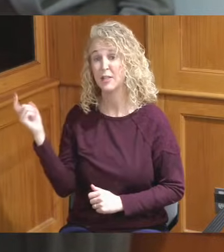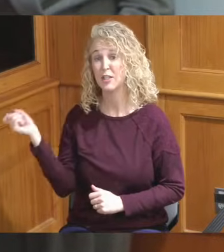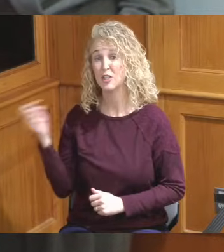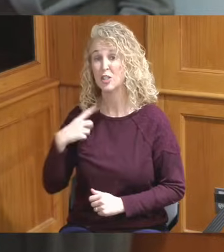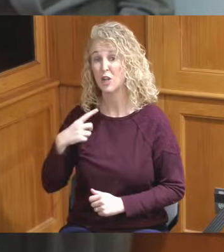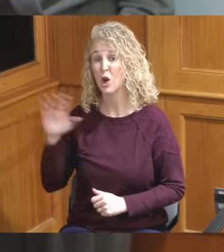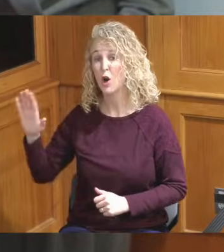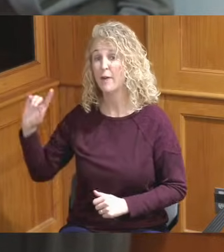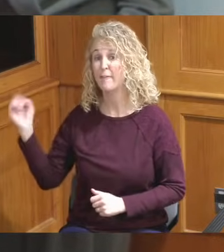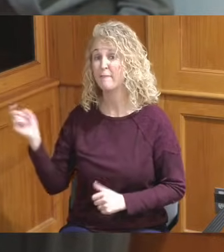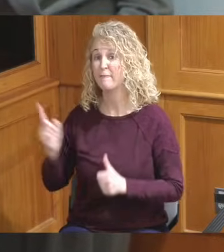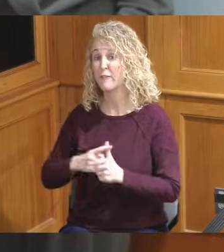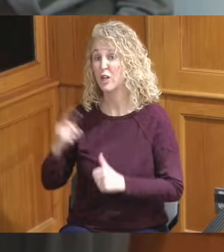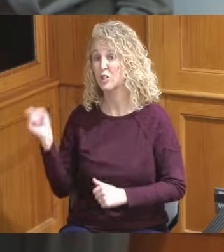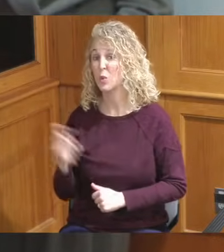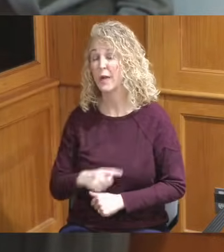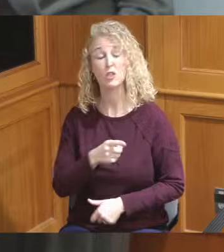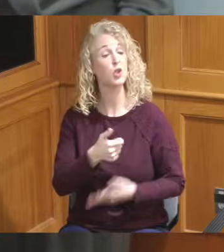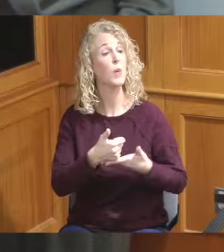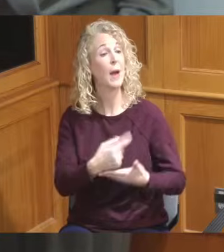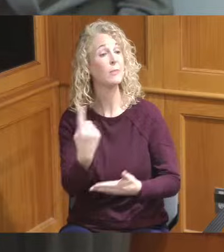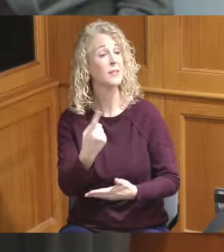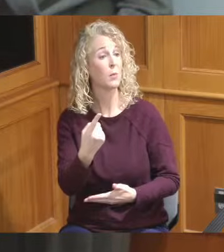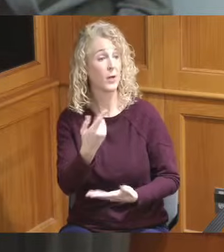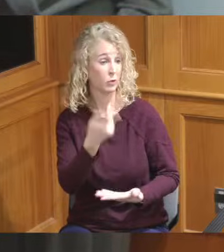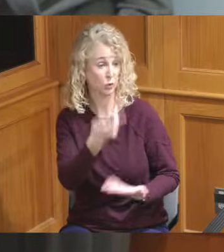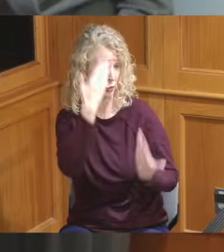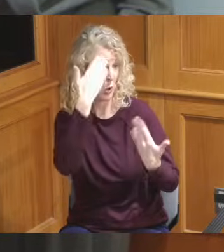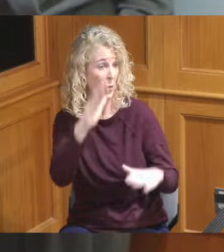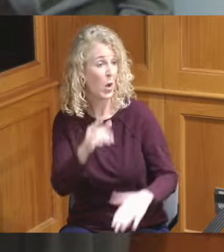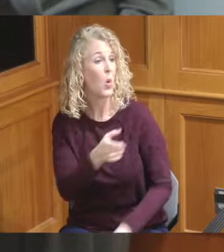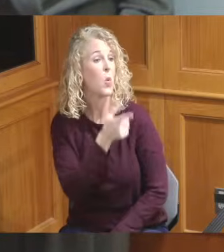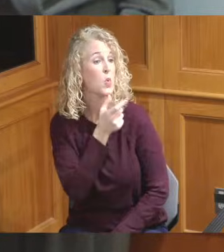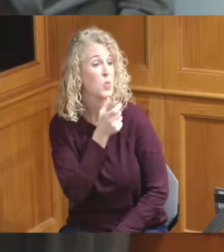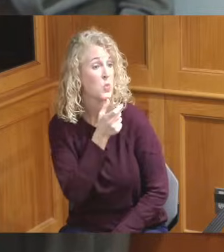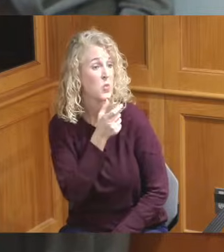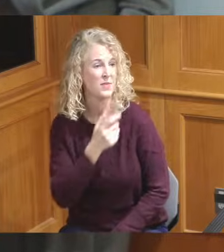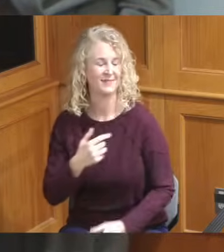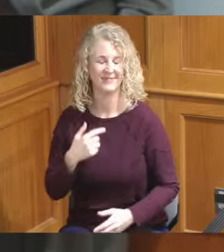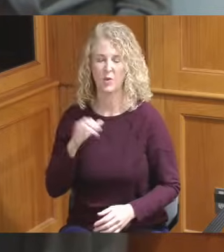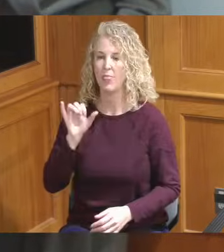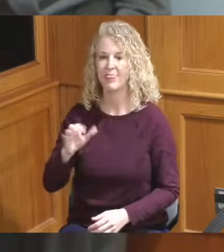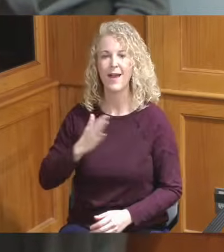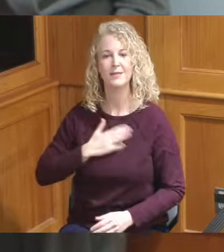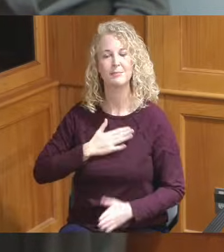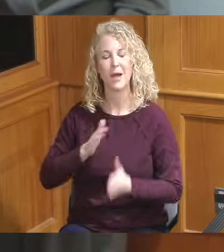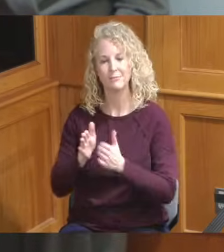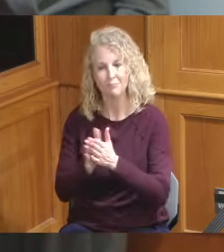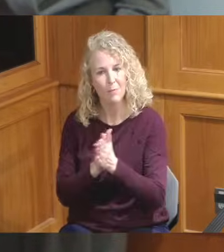that you didn't know?" And so that's what keeps me driving to continue to move this thing forward.